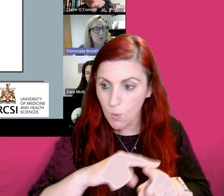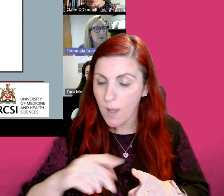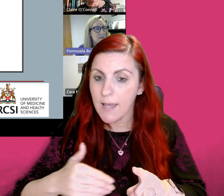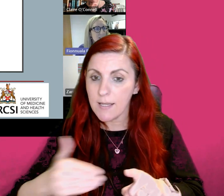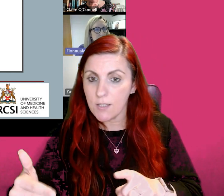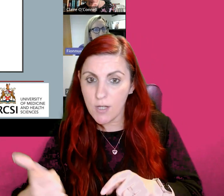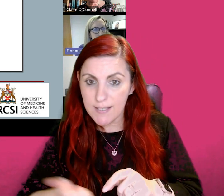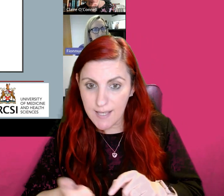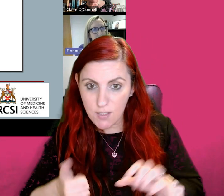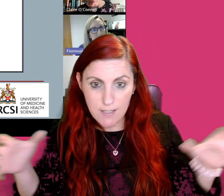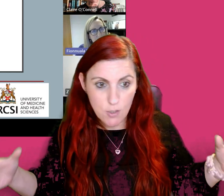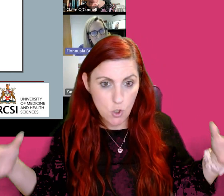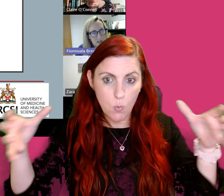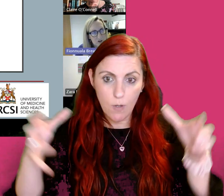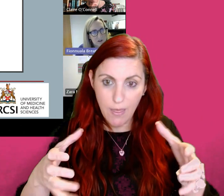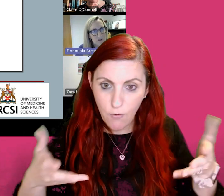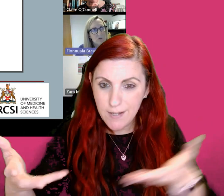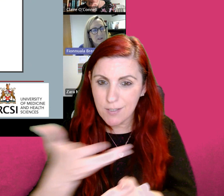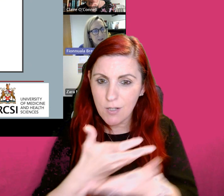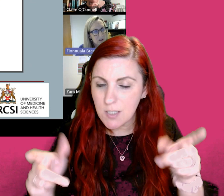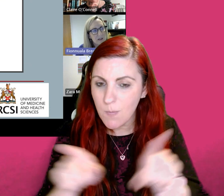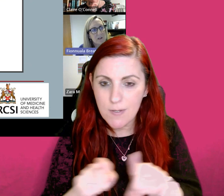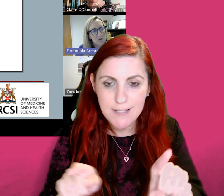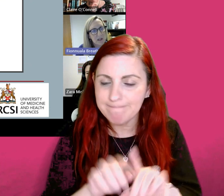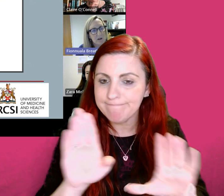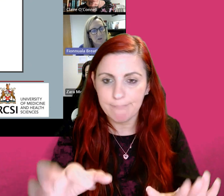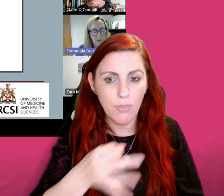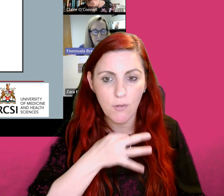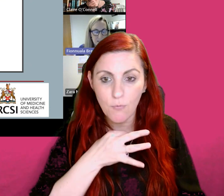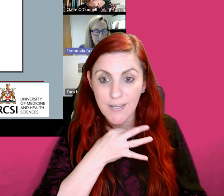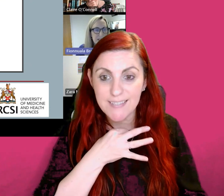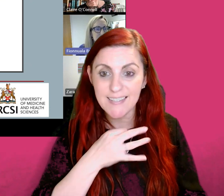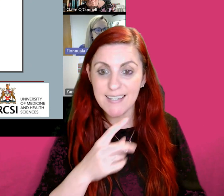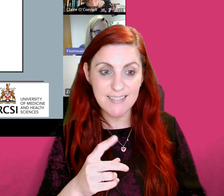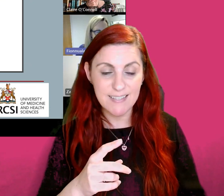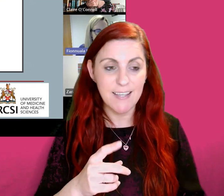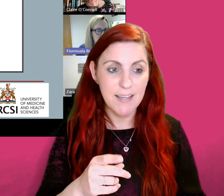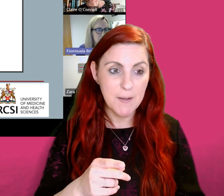them all in the same breath then potentially you risk diluting out the very intensive care that